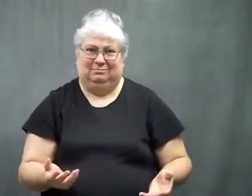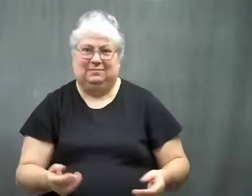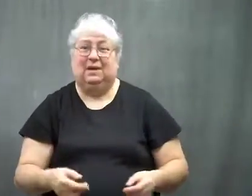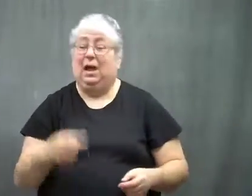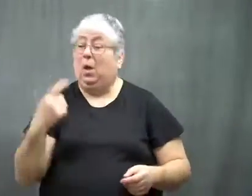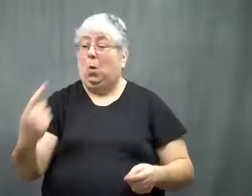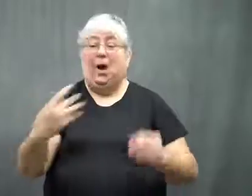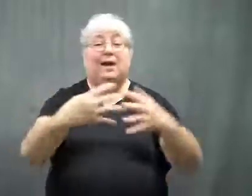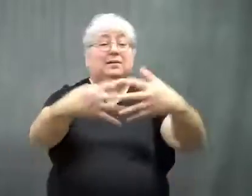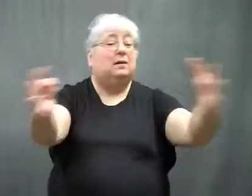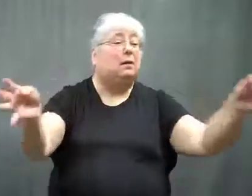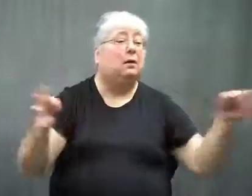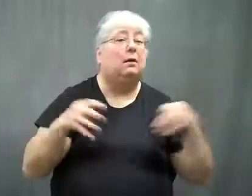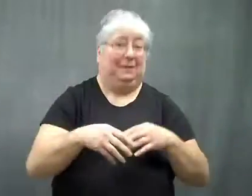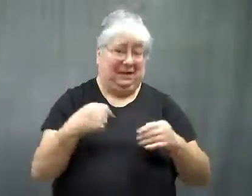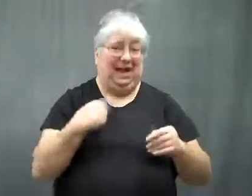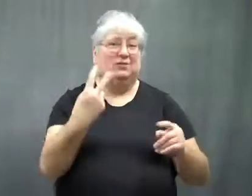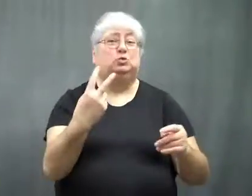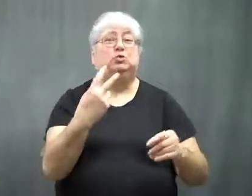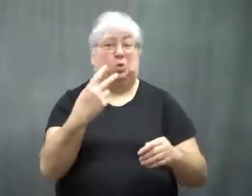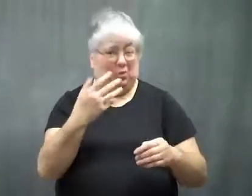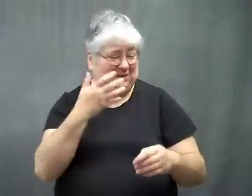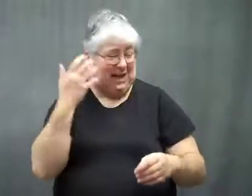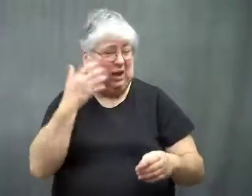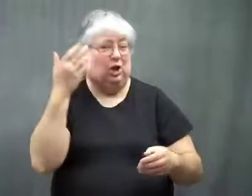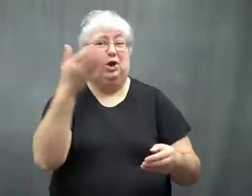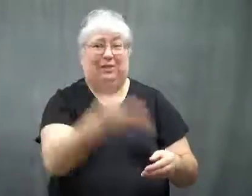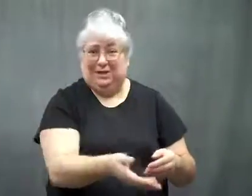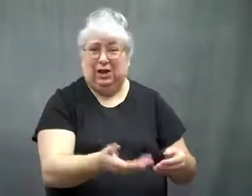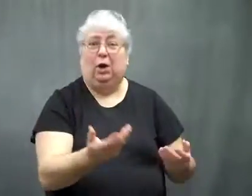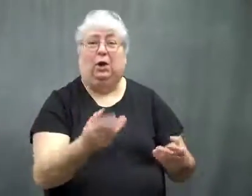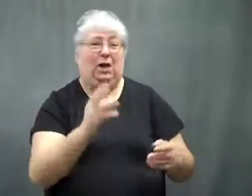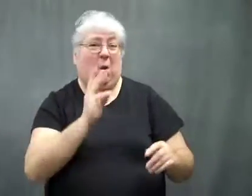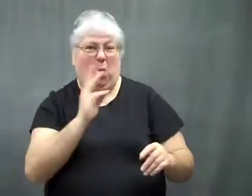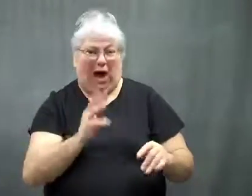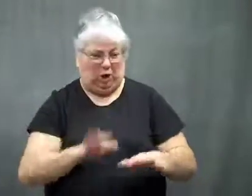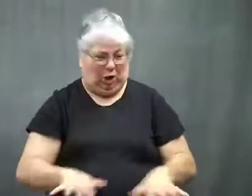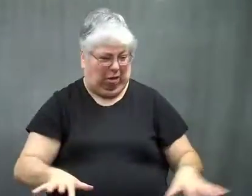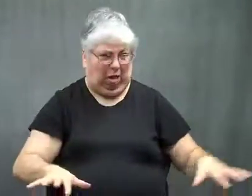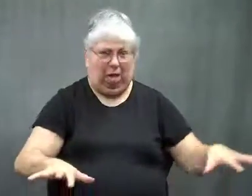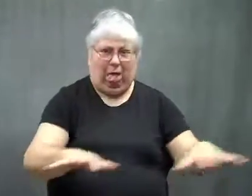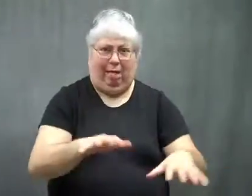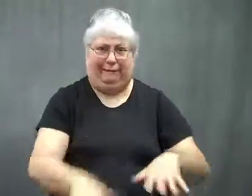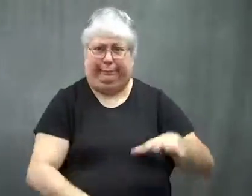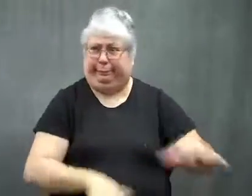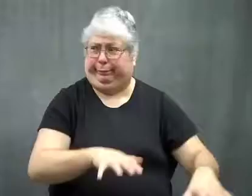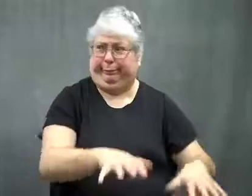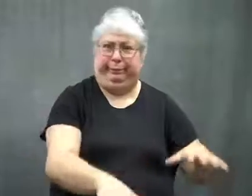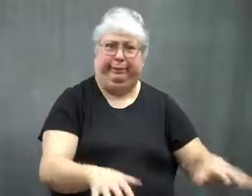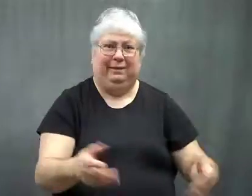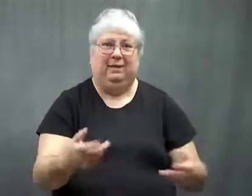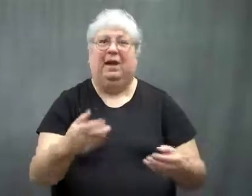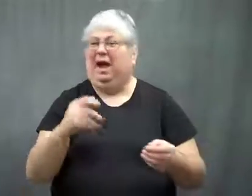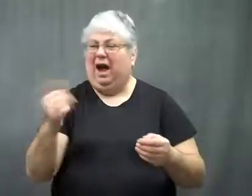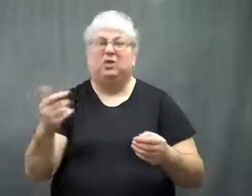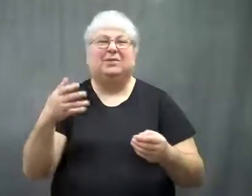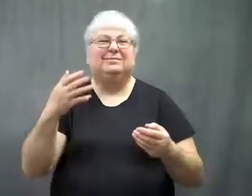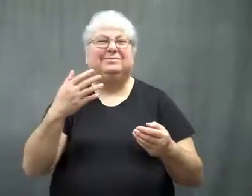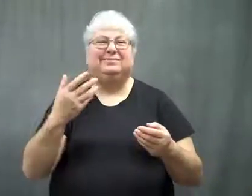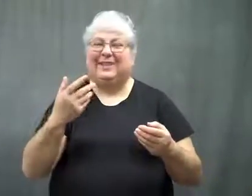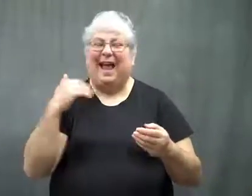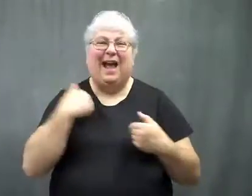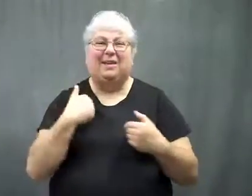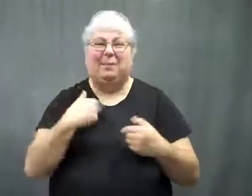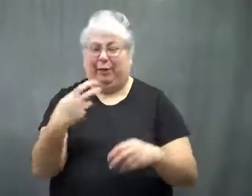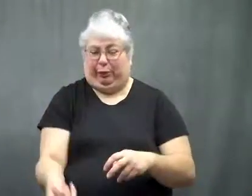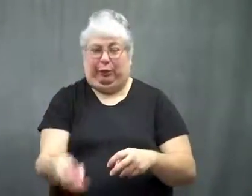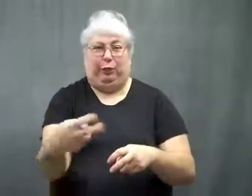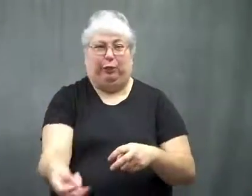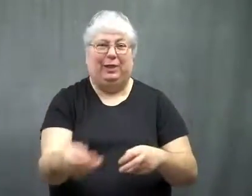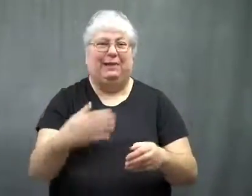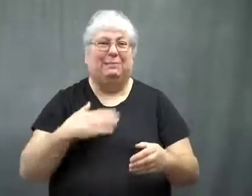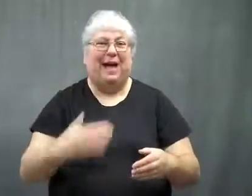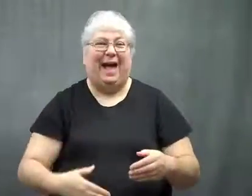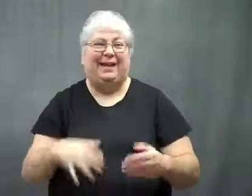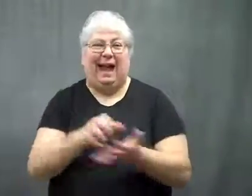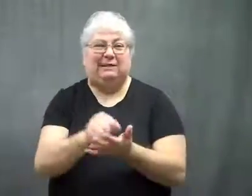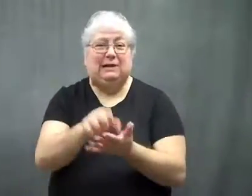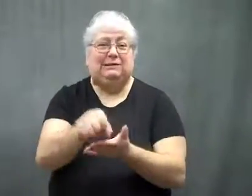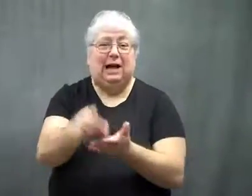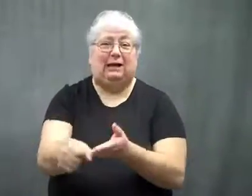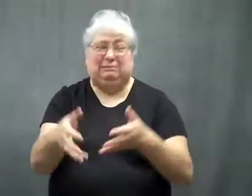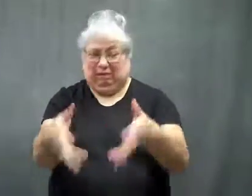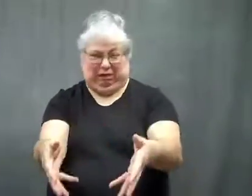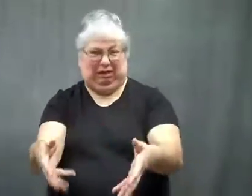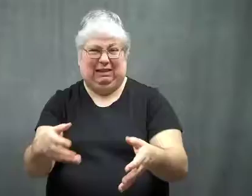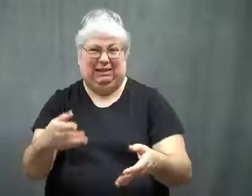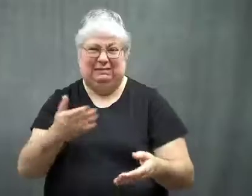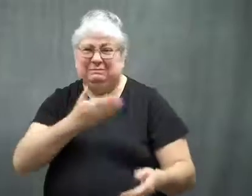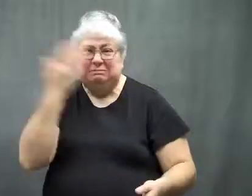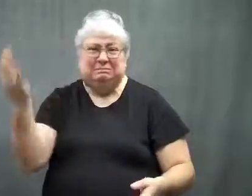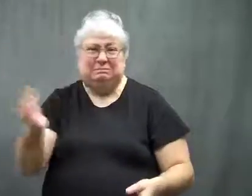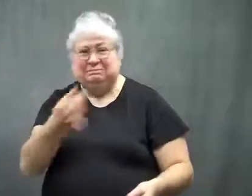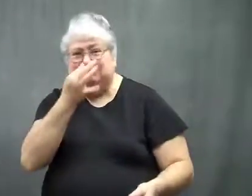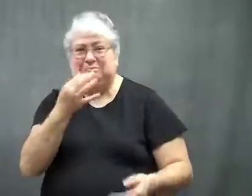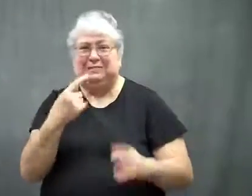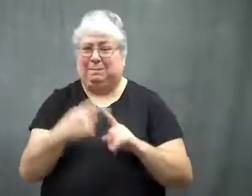Two tigers in one cage were walking around in water.